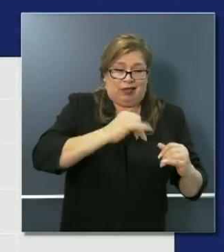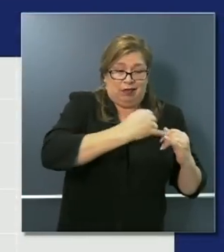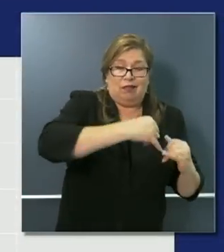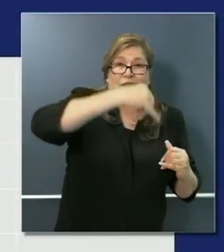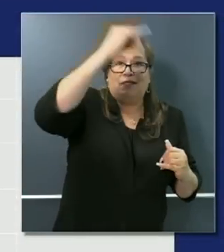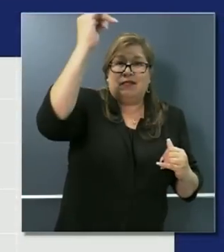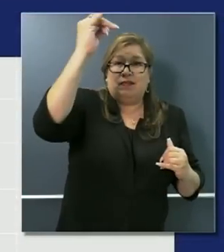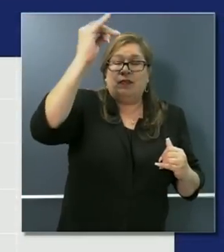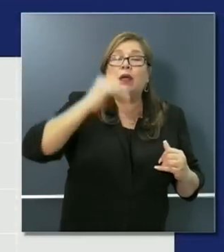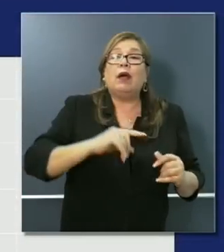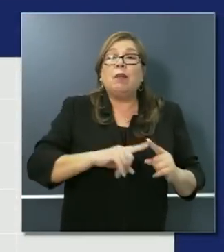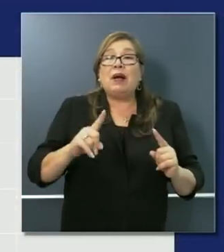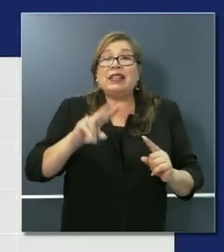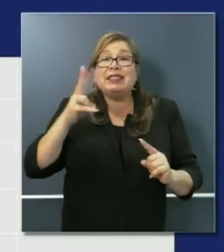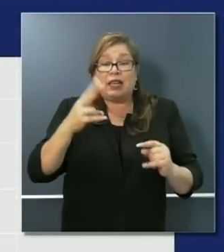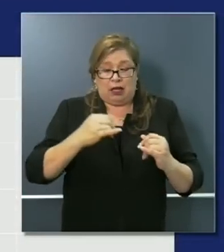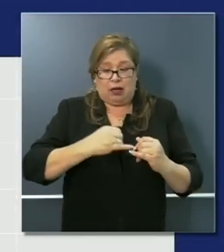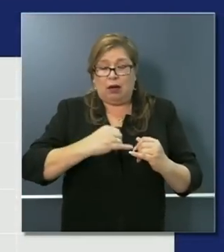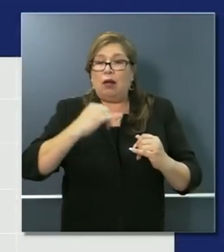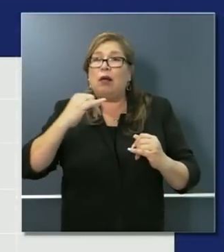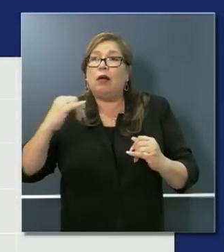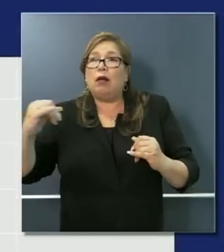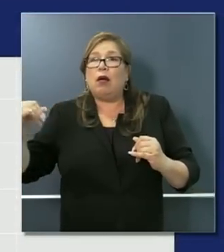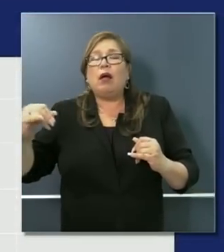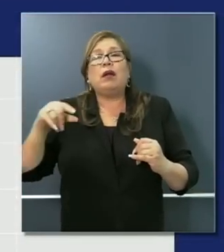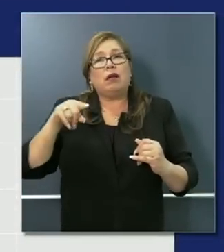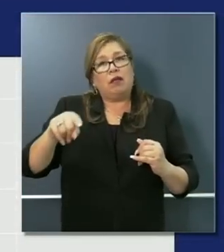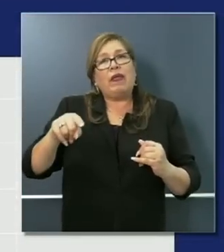NOTHING AND YOU SEE IT RAPIDLY INCREASES, EVEN OFF THE CHART.